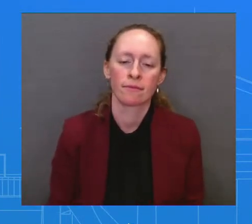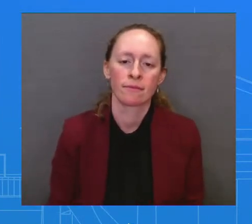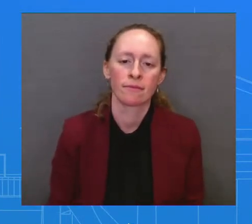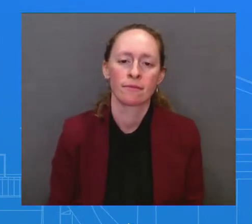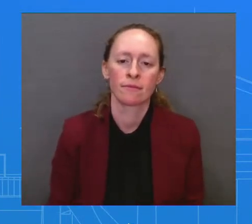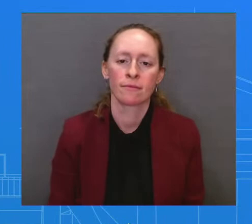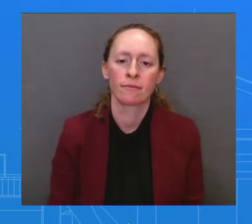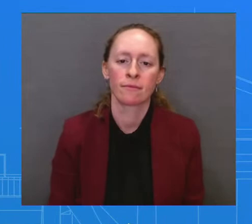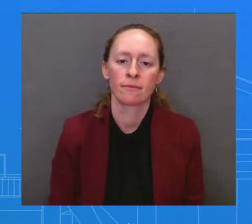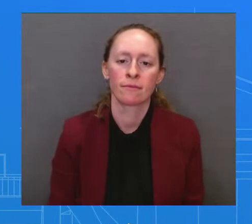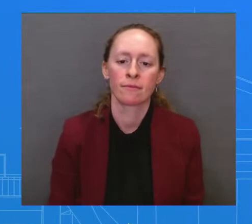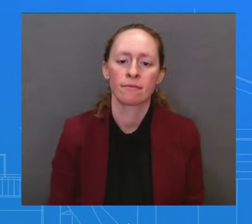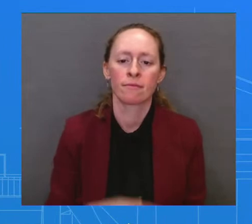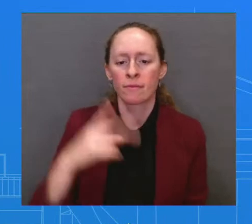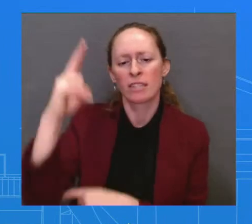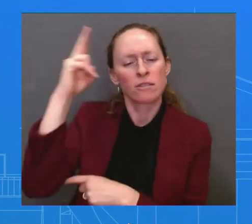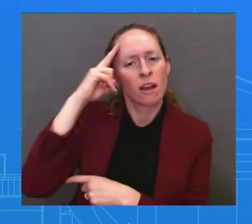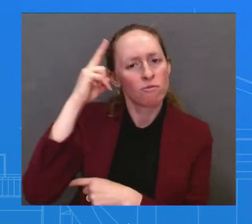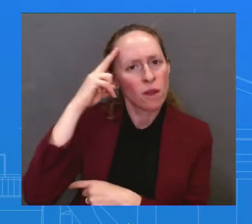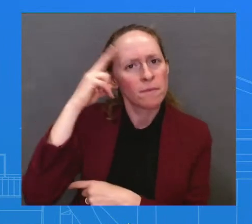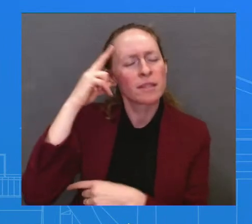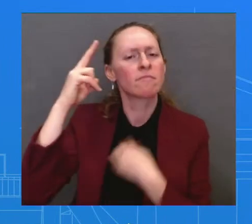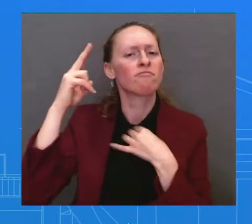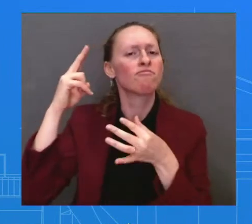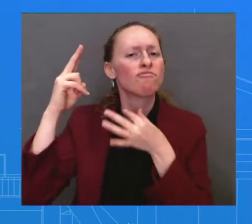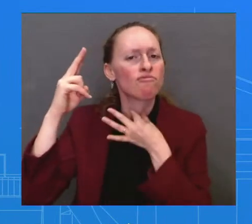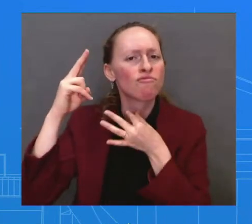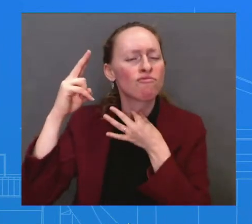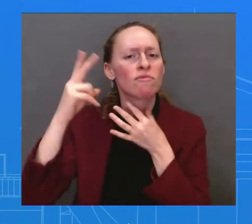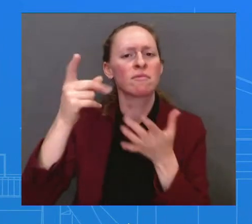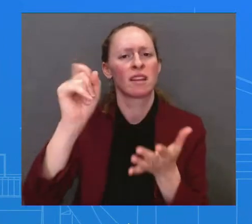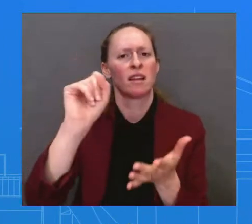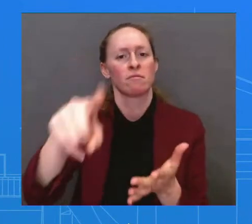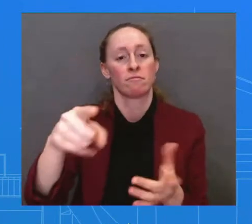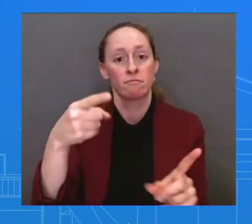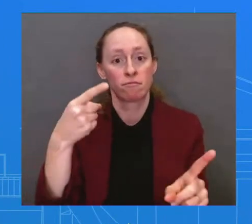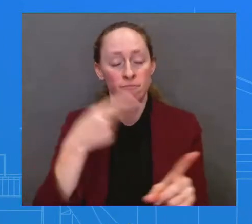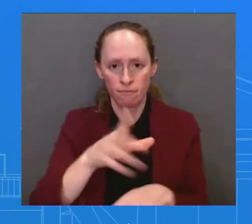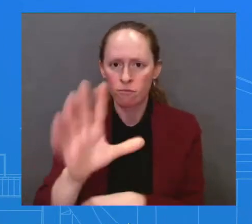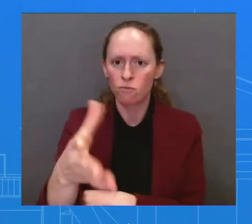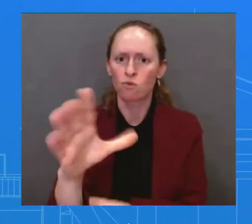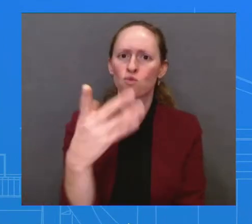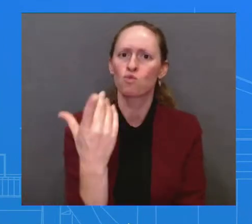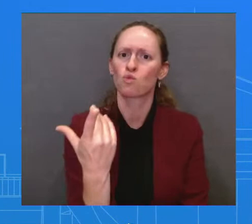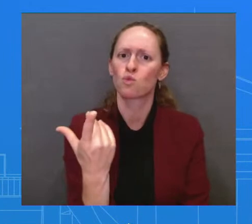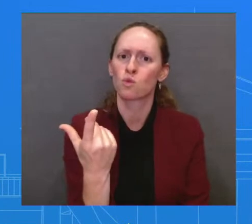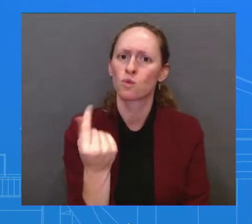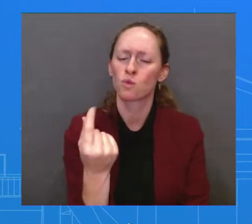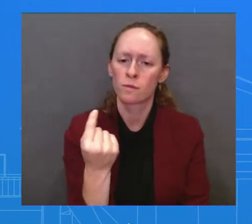that if Iran gets nuclear weapons, then Saudi Arabia would get them too. How do you react to that?